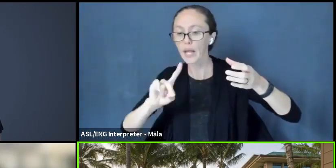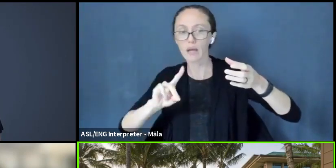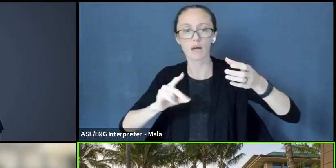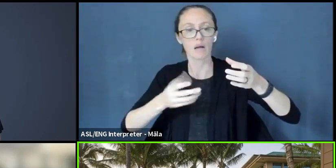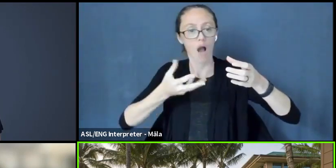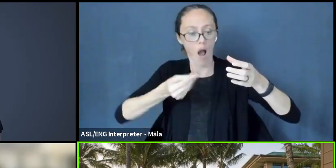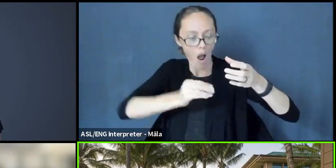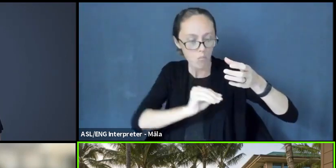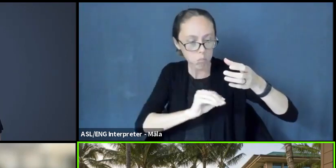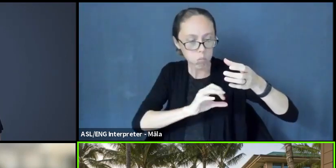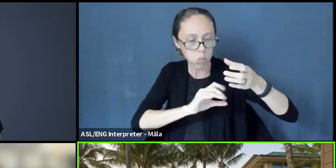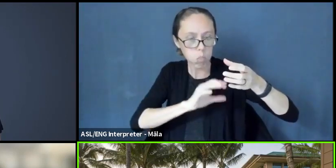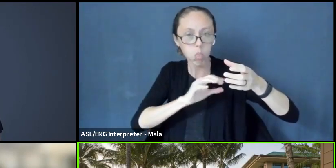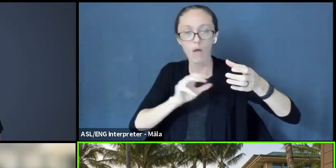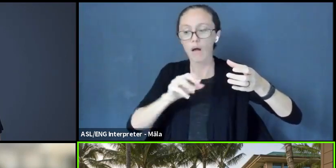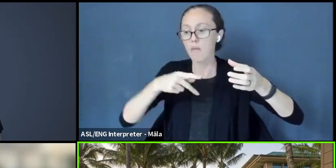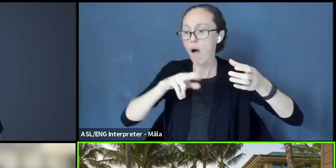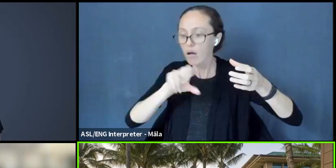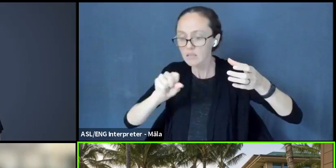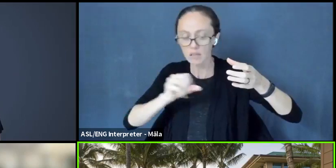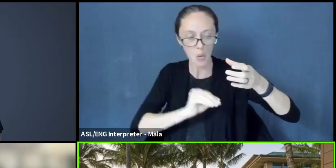able to exchange air.